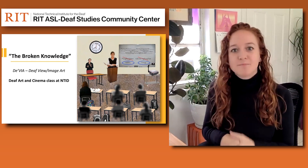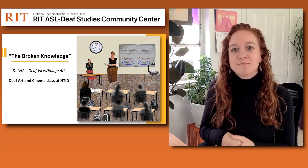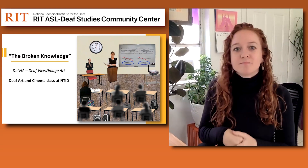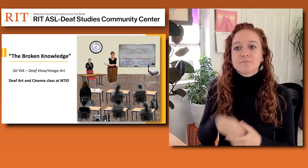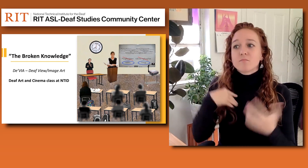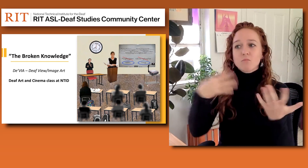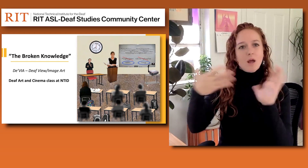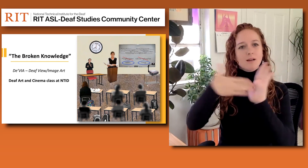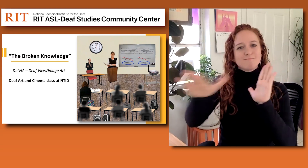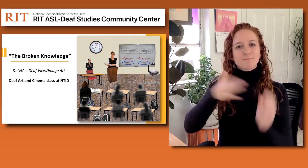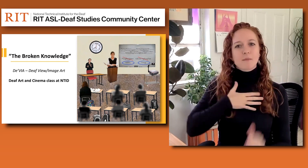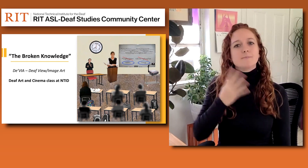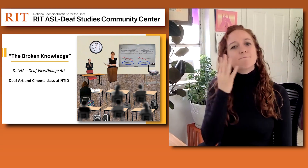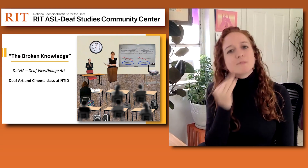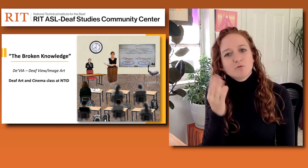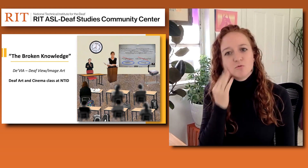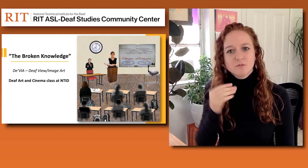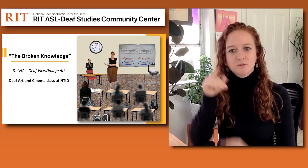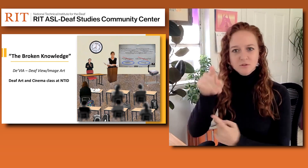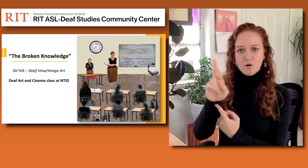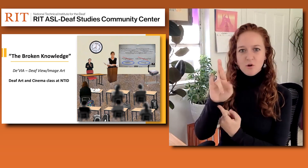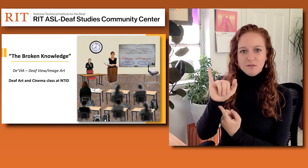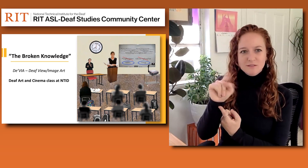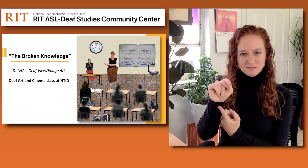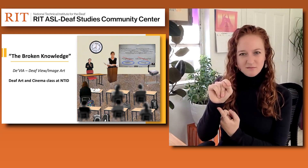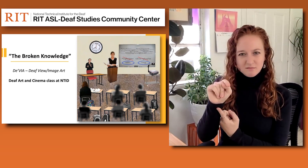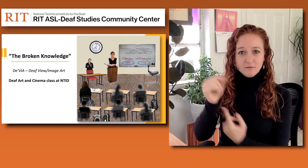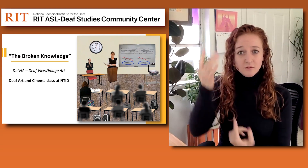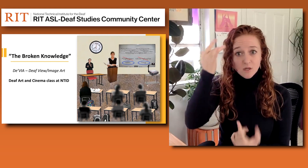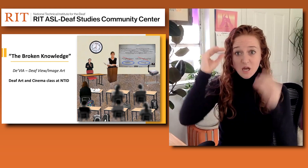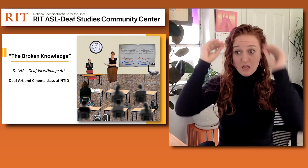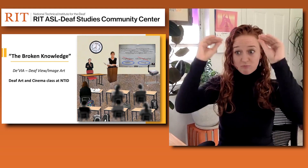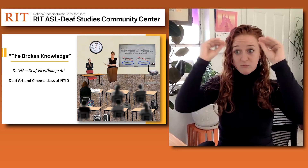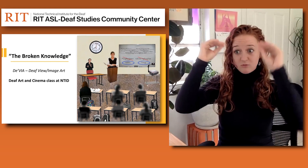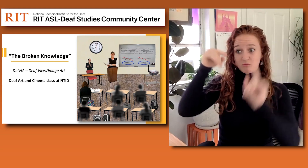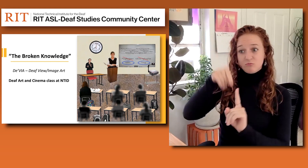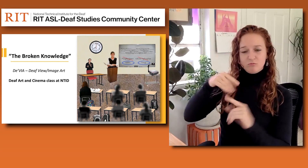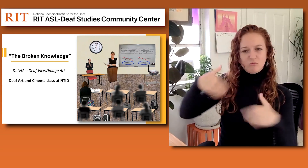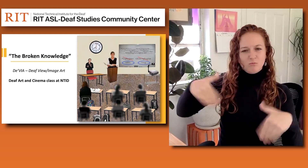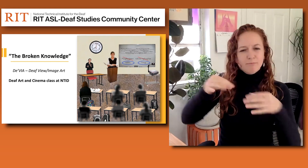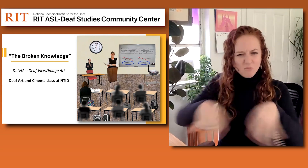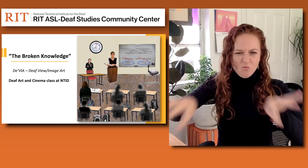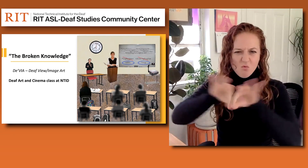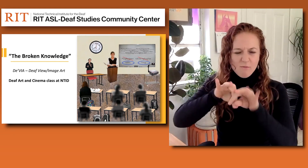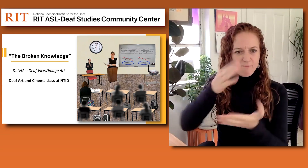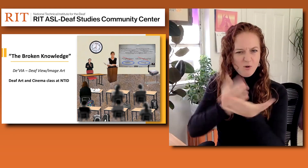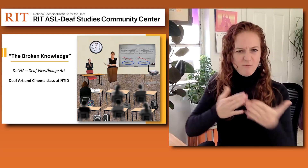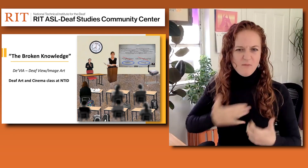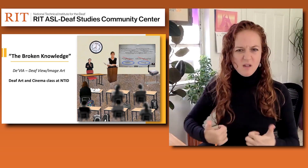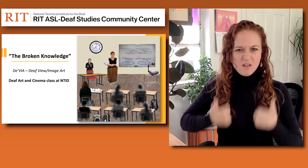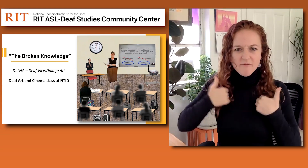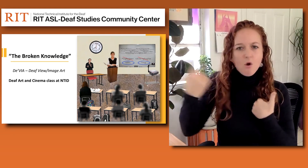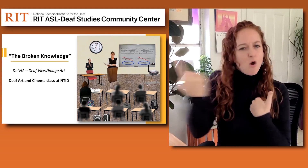This is--What I'm showing you is a piece of my digital art, and it was from my experience of RIT. If you see the professor,